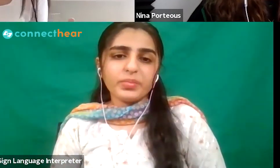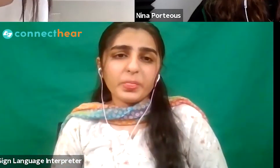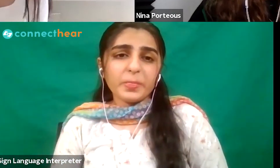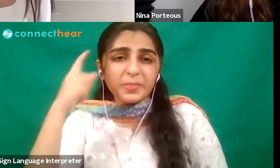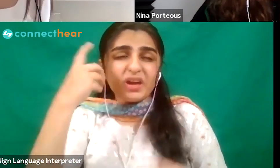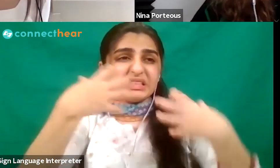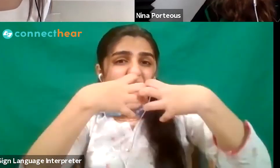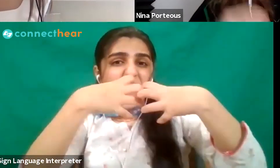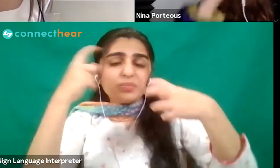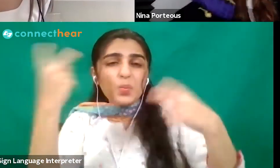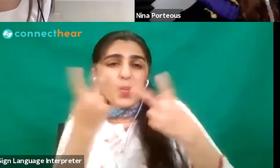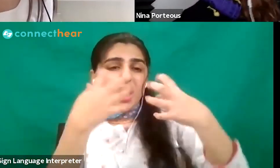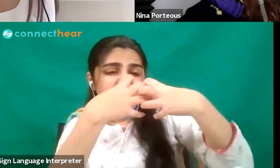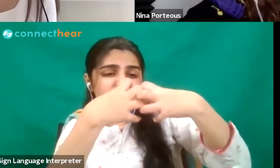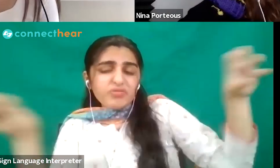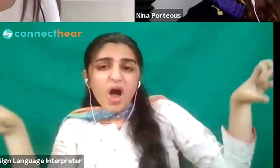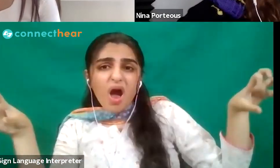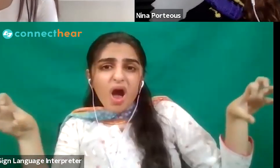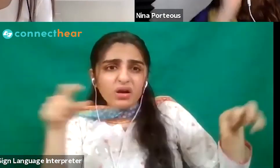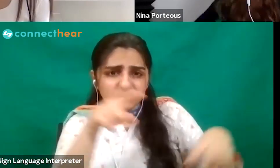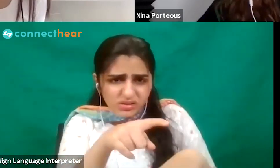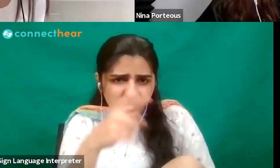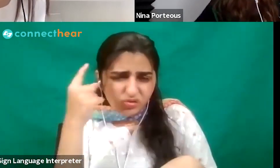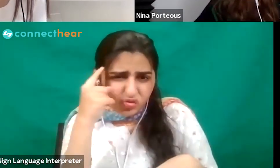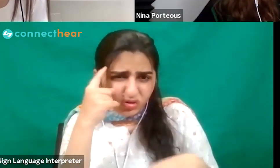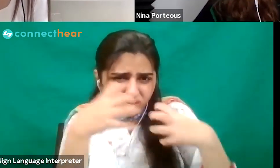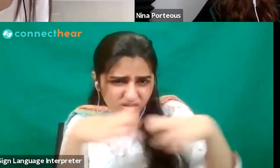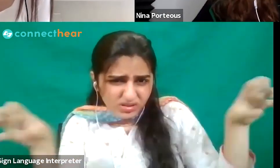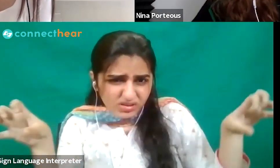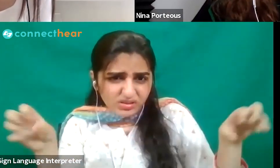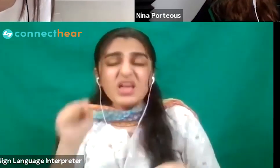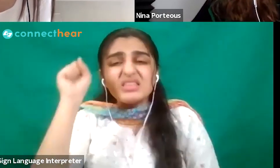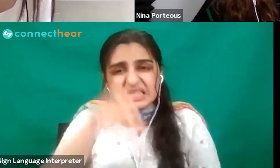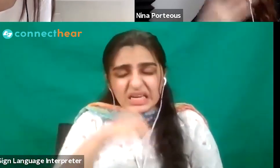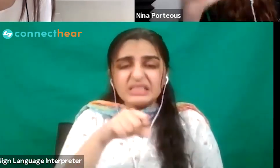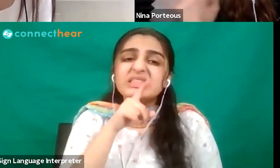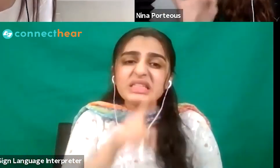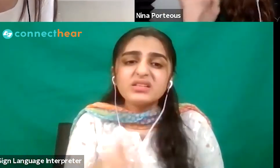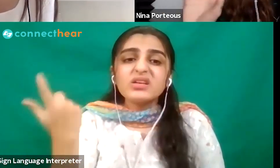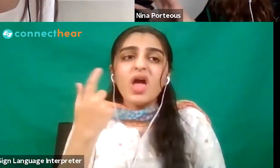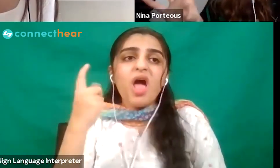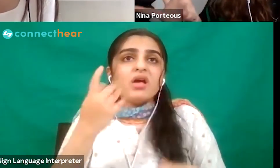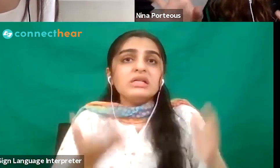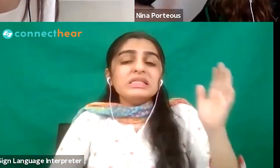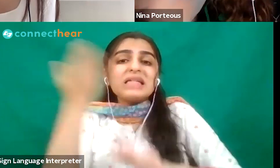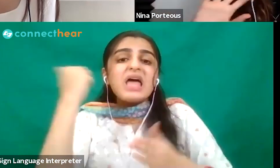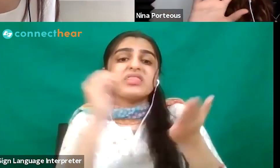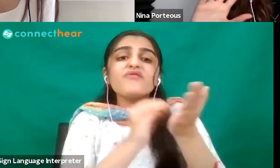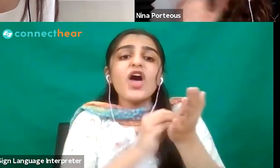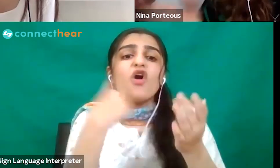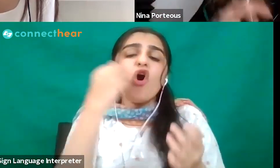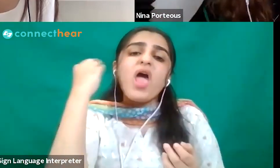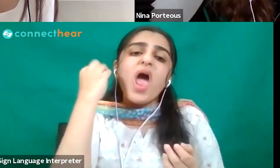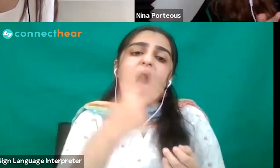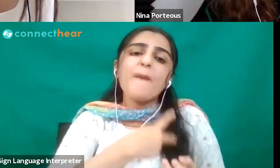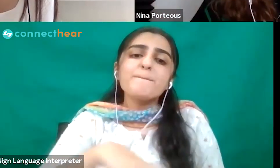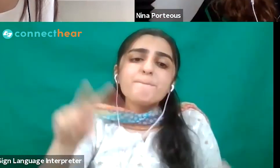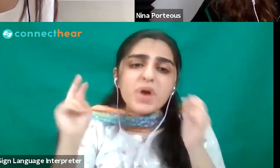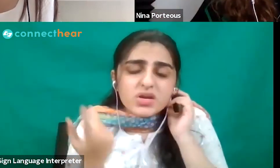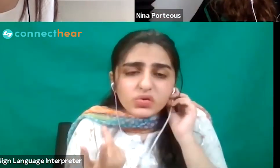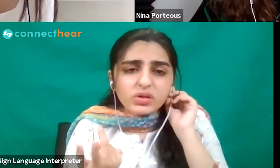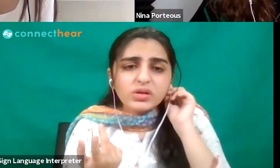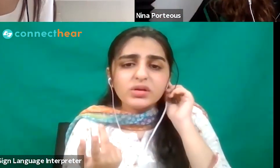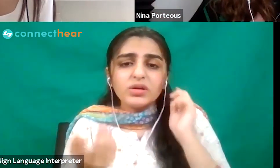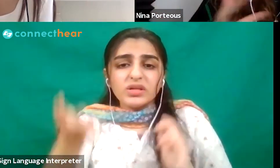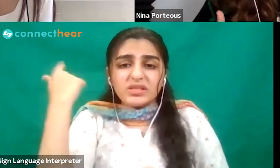Yeah, no, definitely. So I think for me it was the same thing my mom was too afraid and they're like, you know, society, it's a big risk. Do you really want to do that so they just stay away from it.